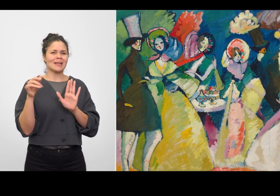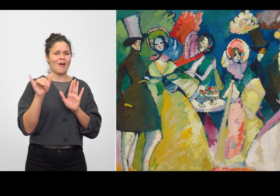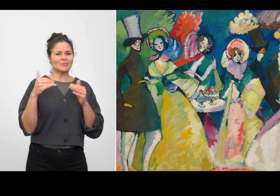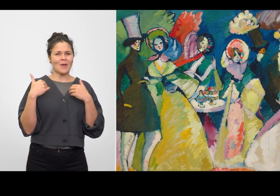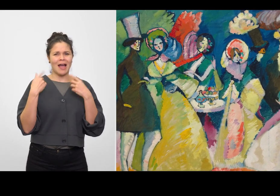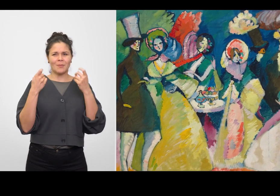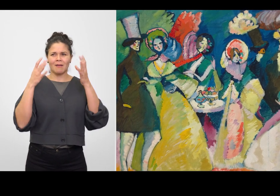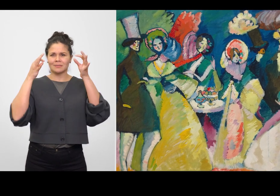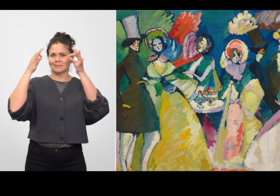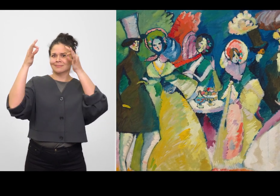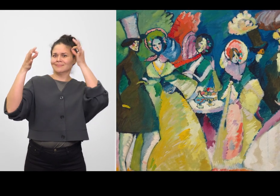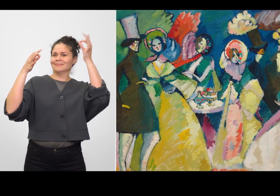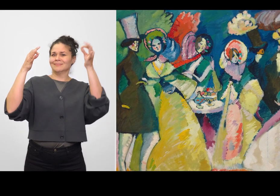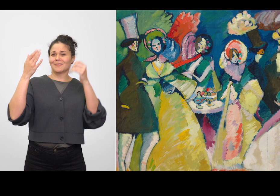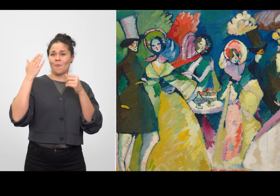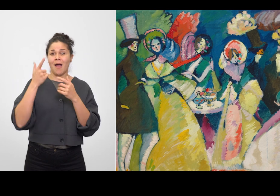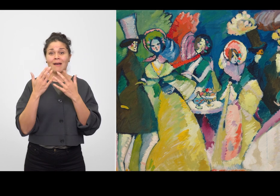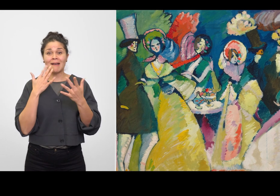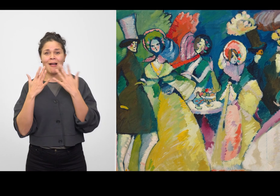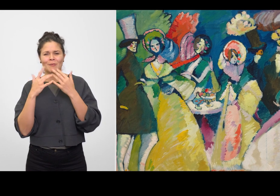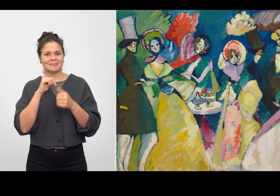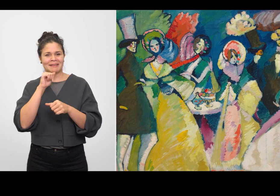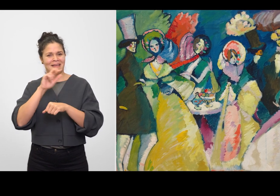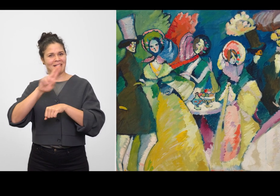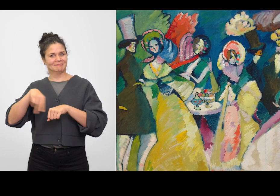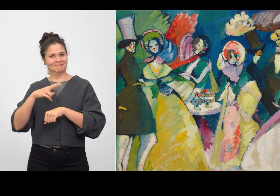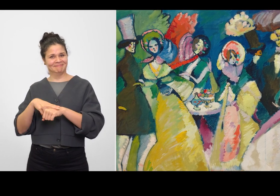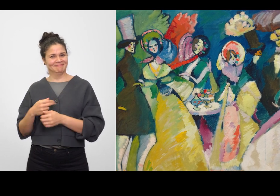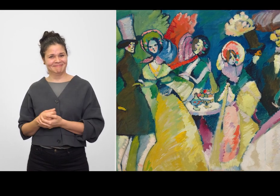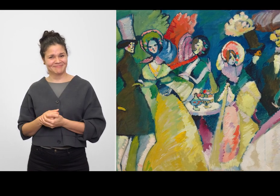it’s also fantastical in its non-naturalistic use of color.